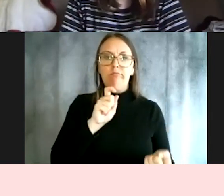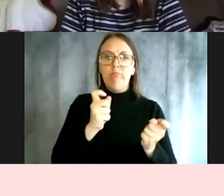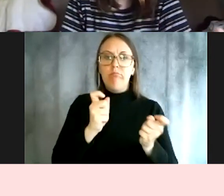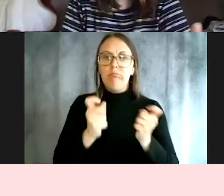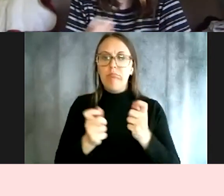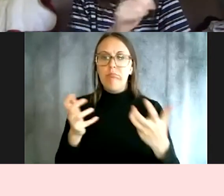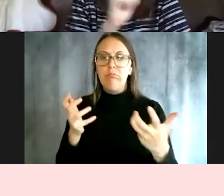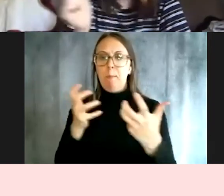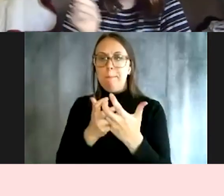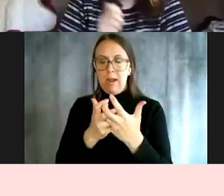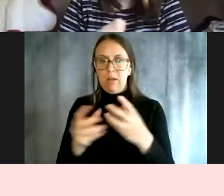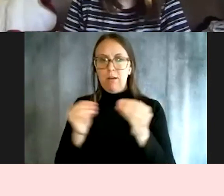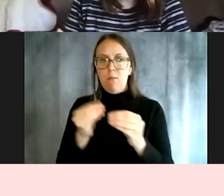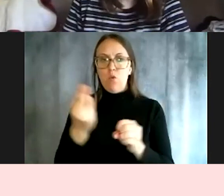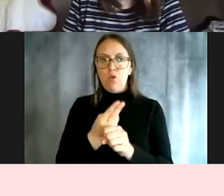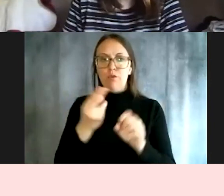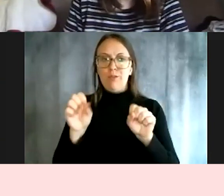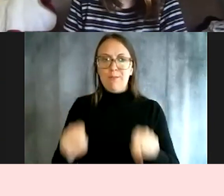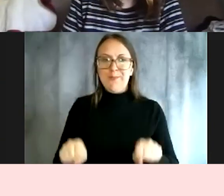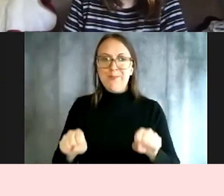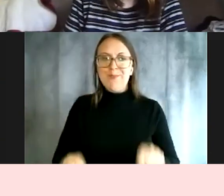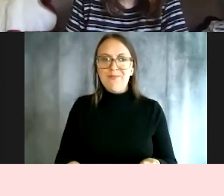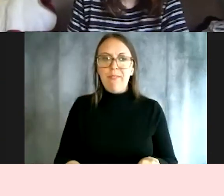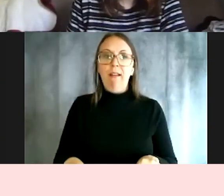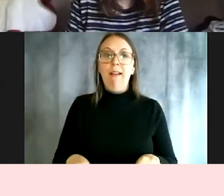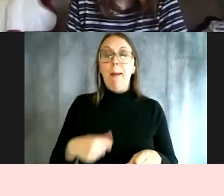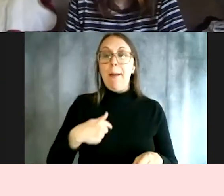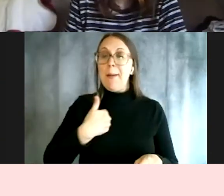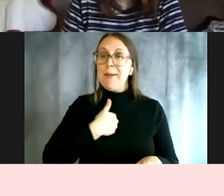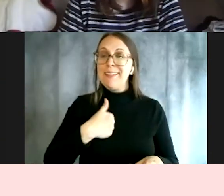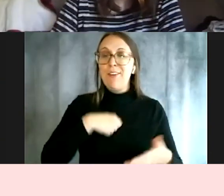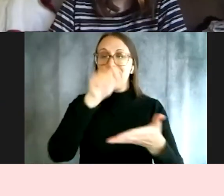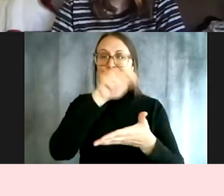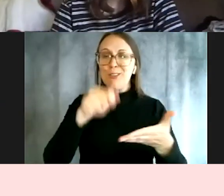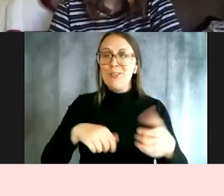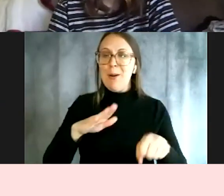love doing these just scribbling all over a page- that might be my favorite part of UX to be honest.